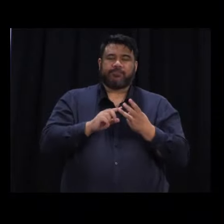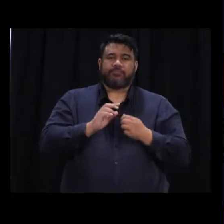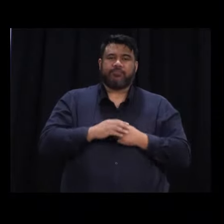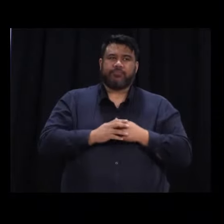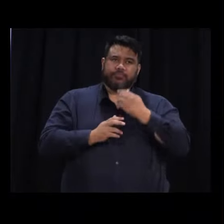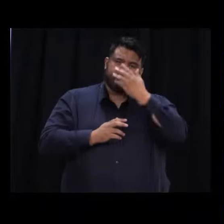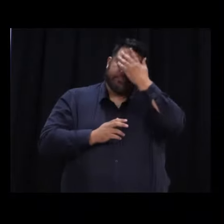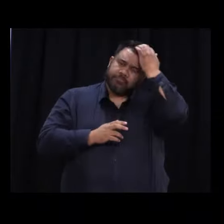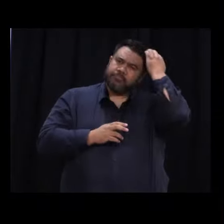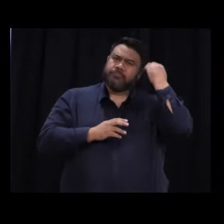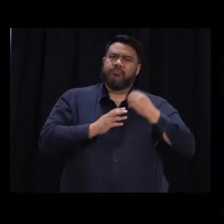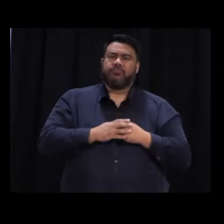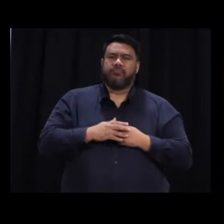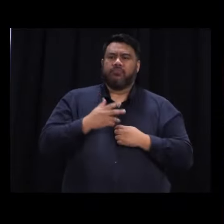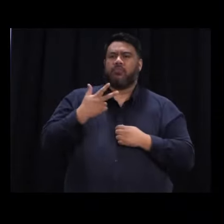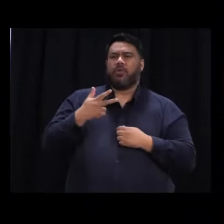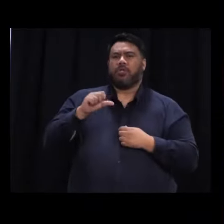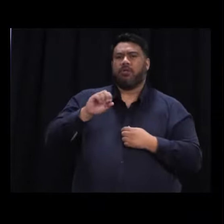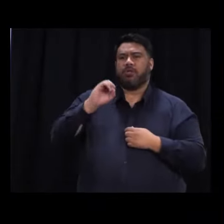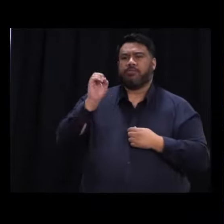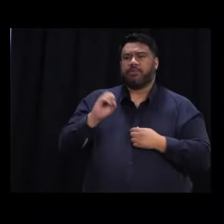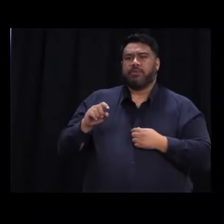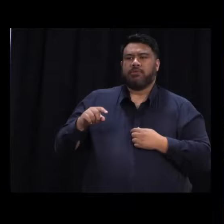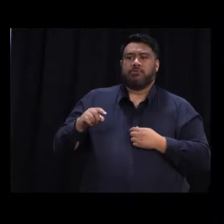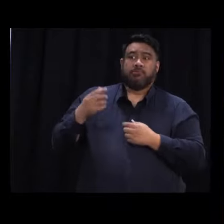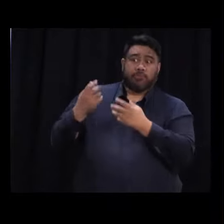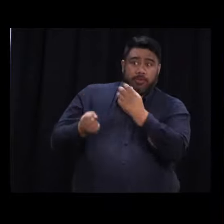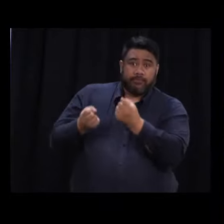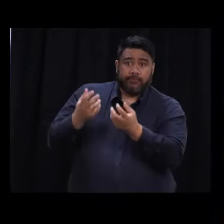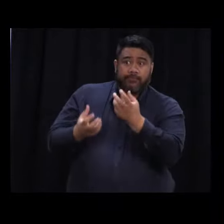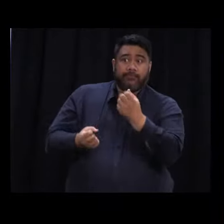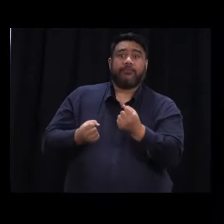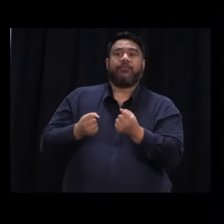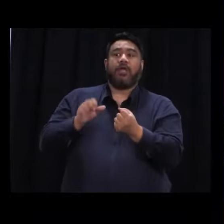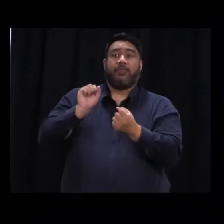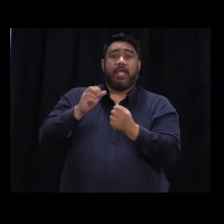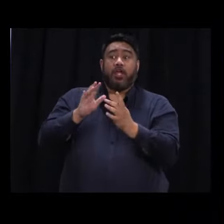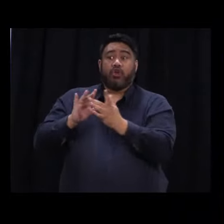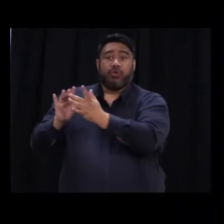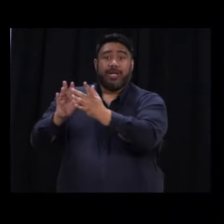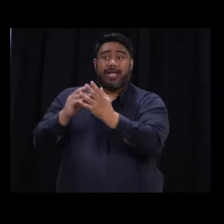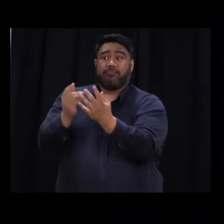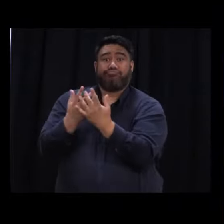Likewise, of the contacts